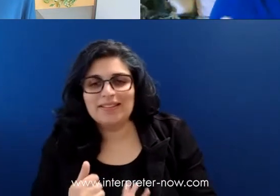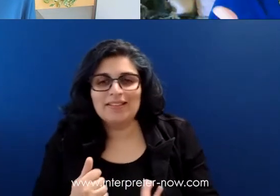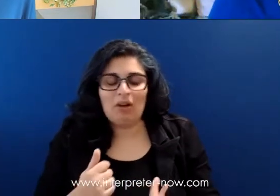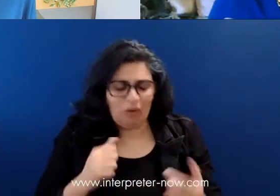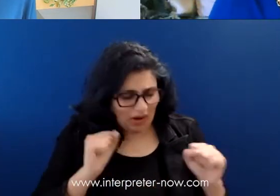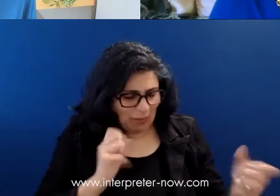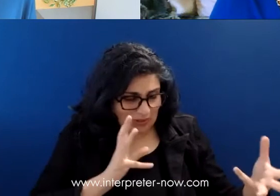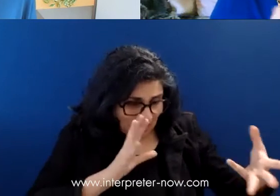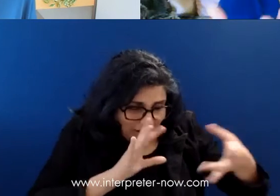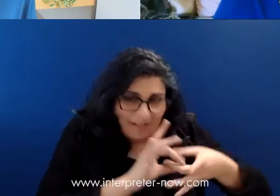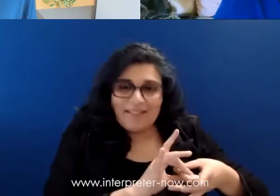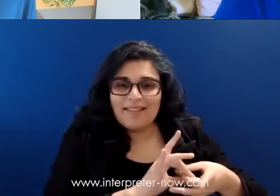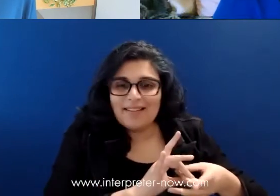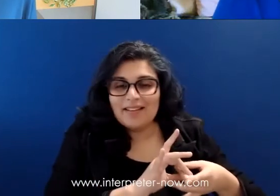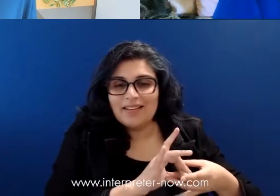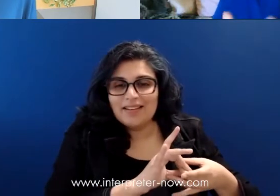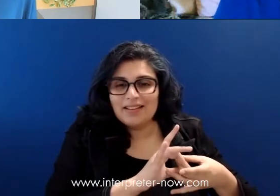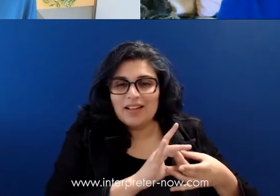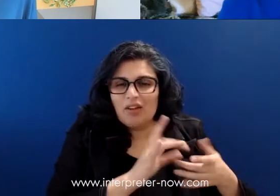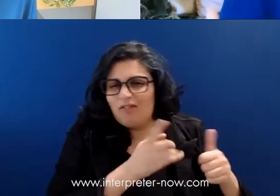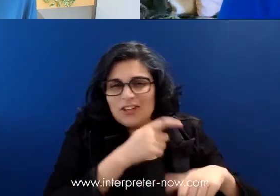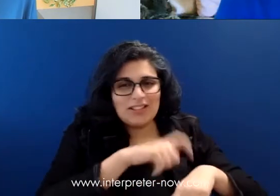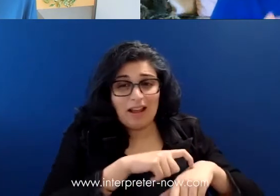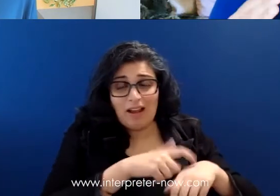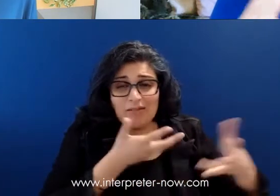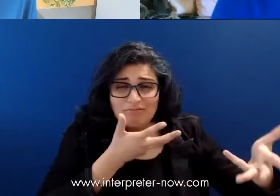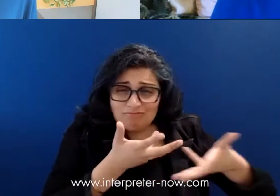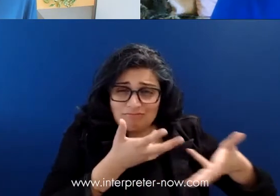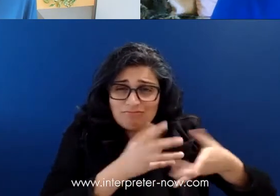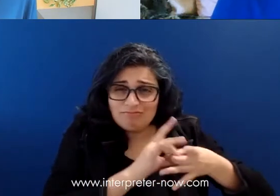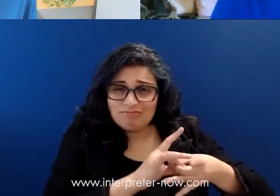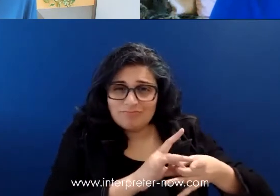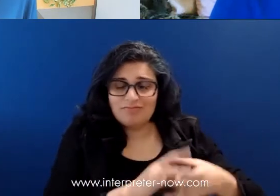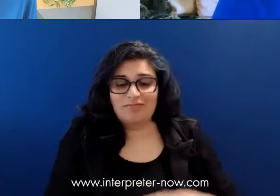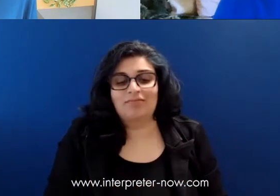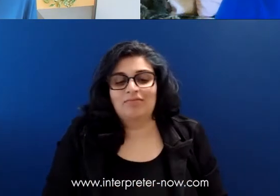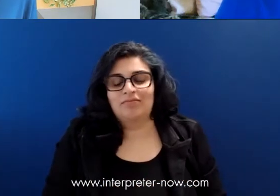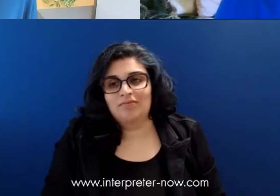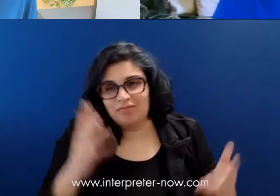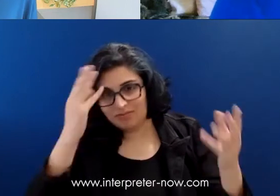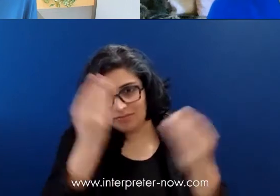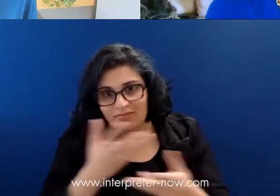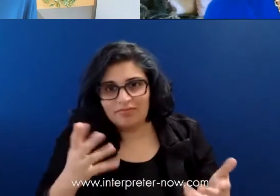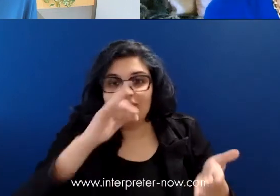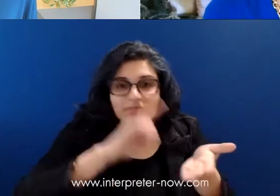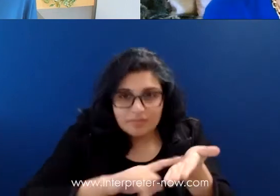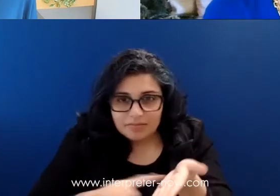resonance in that way for the first time. So the one thing that I'd say is that you should be checking in, you should be asking